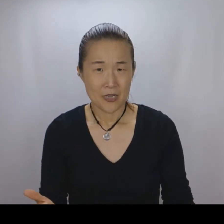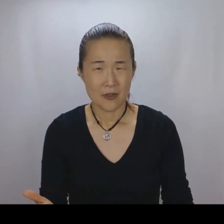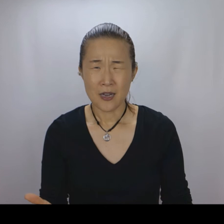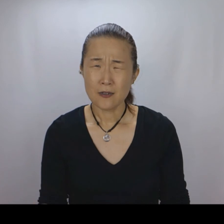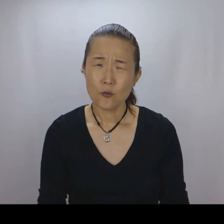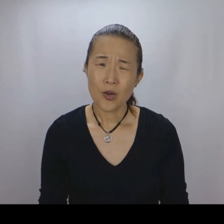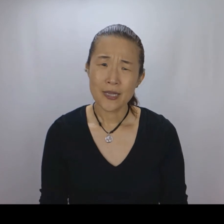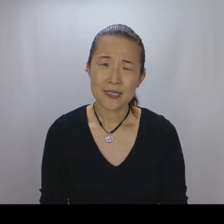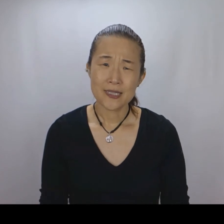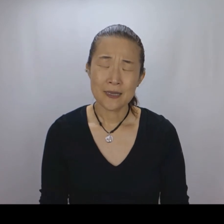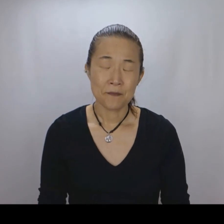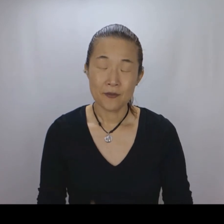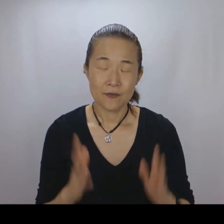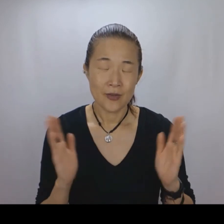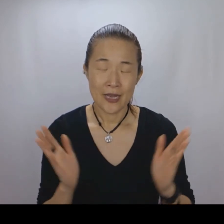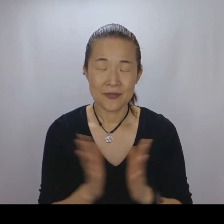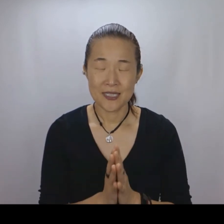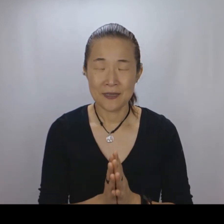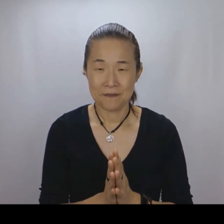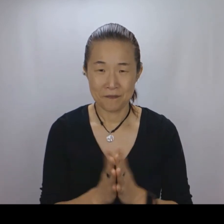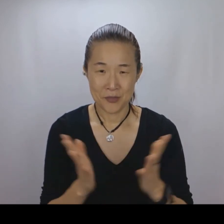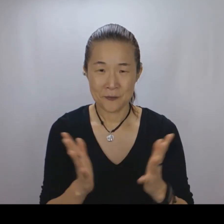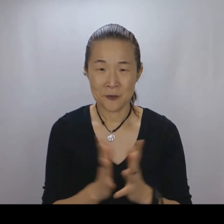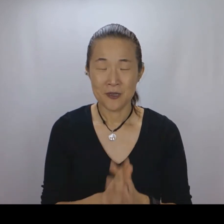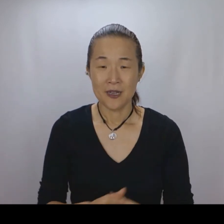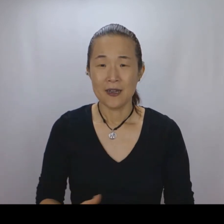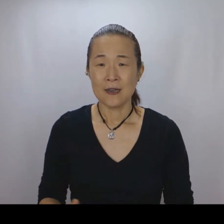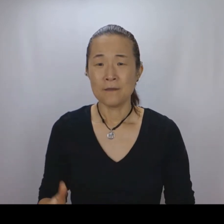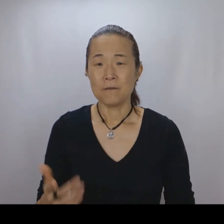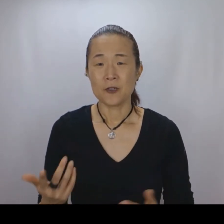I don't know why it's step, but we have step people